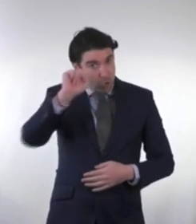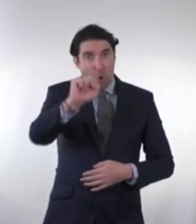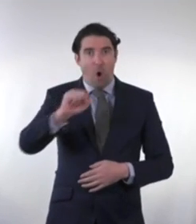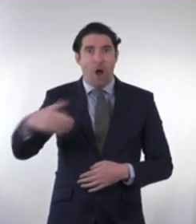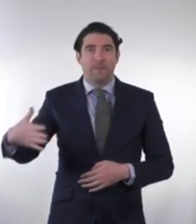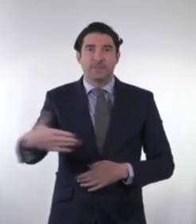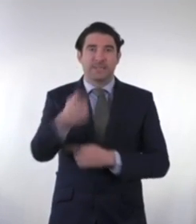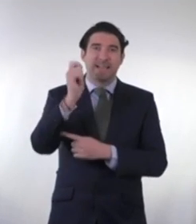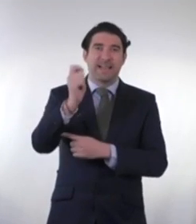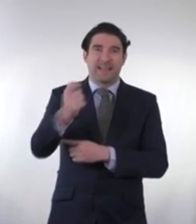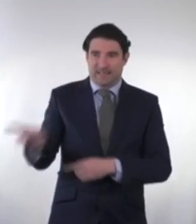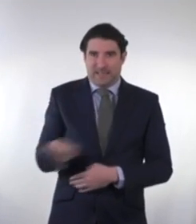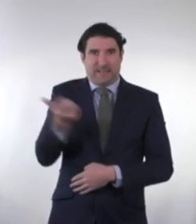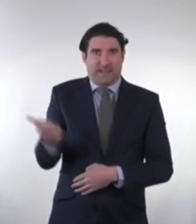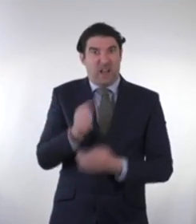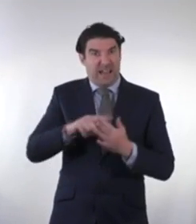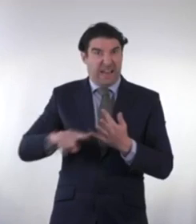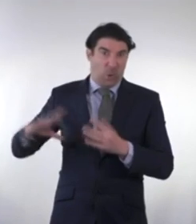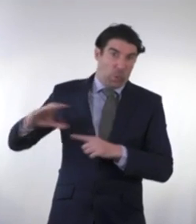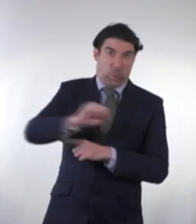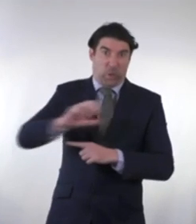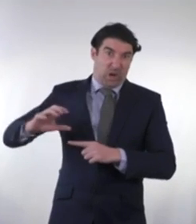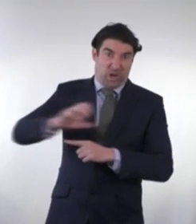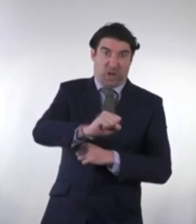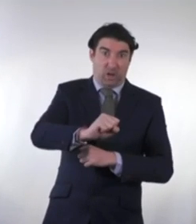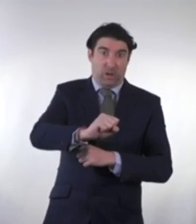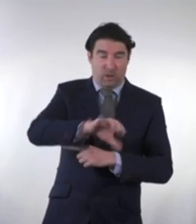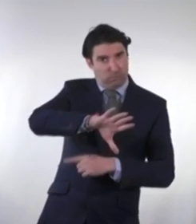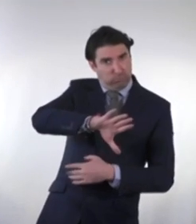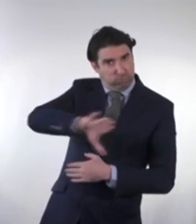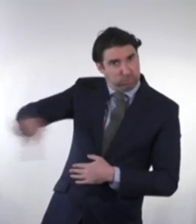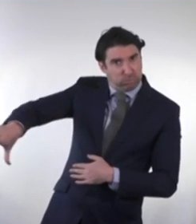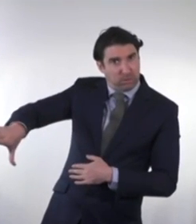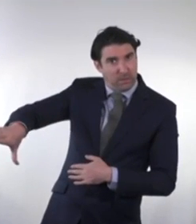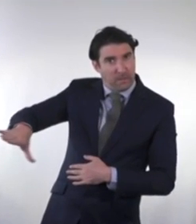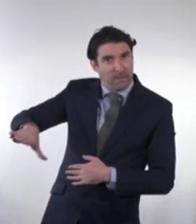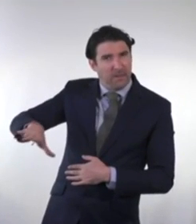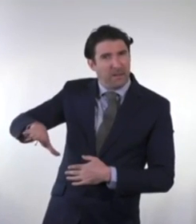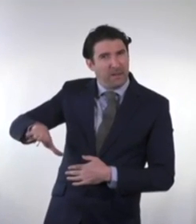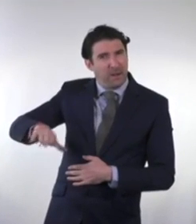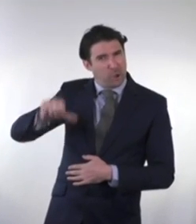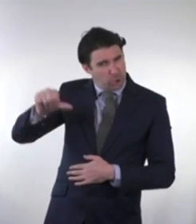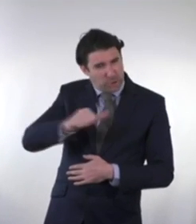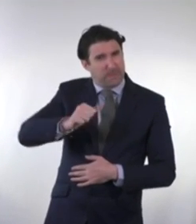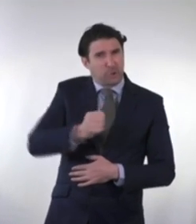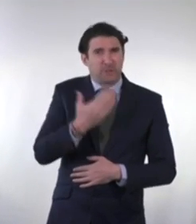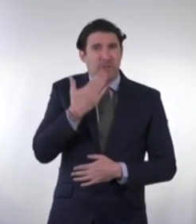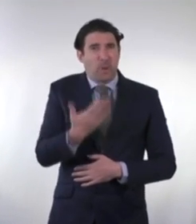landlords to provide tenants with at least six months’ notice before eviction. We are not going to have evictions in lockdown areas,